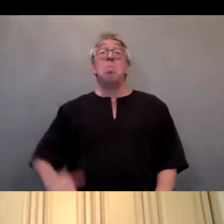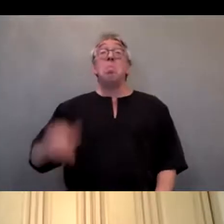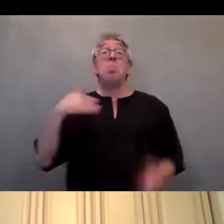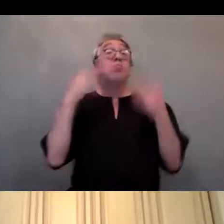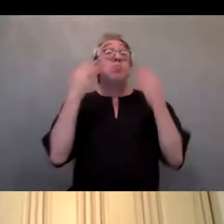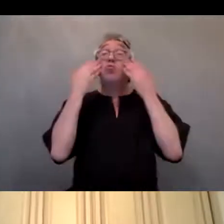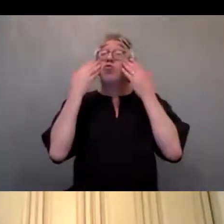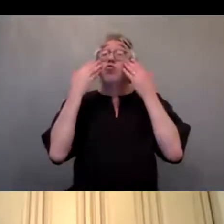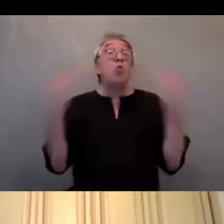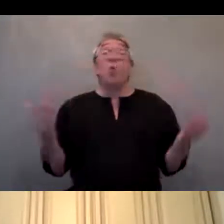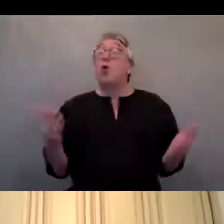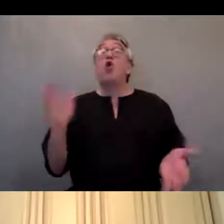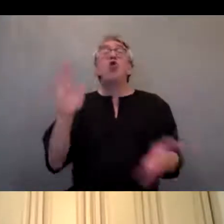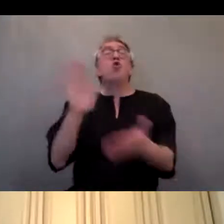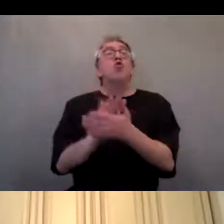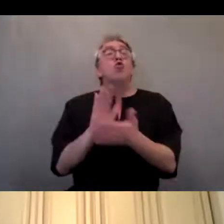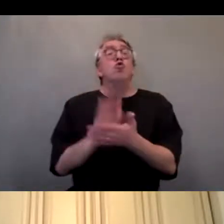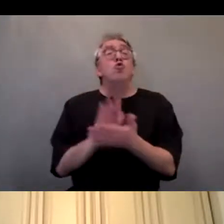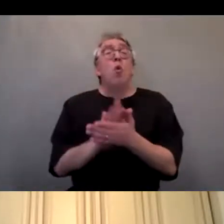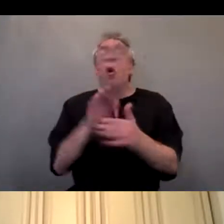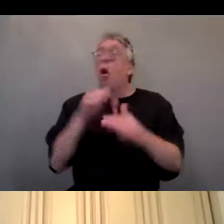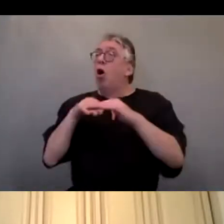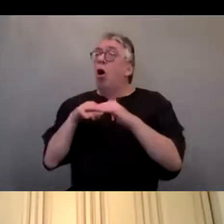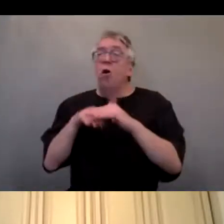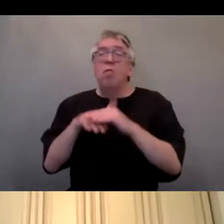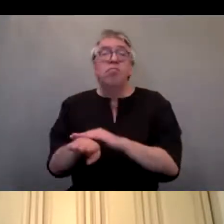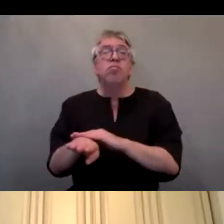deafness. I had not, it had not been discovered until I went into first